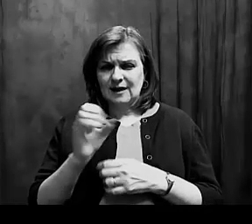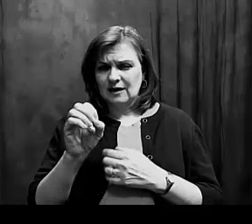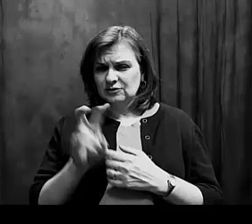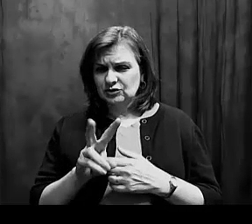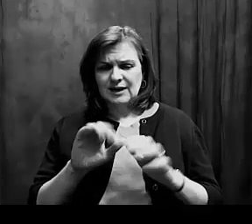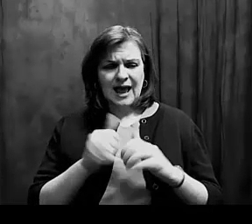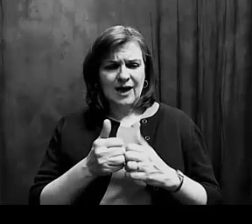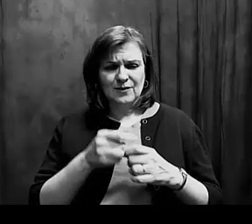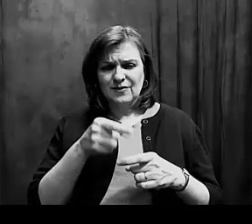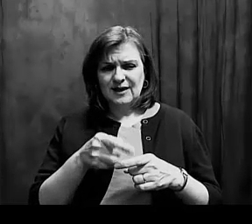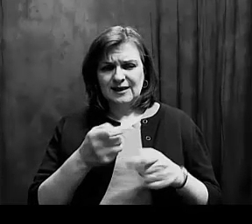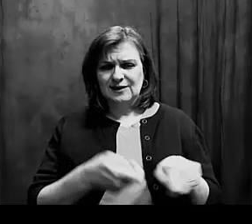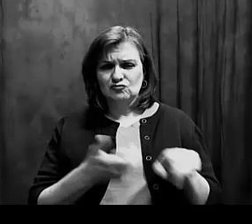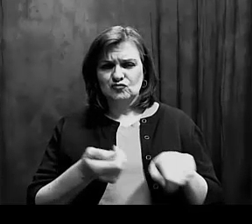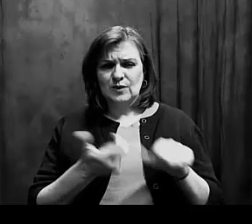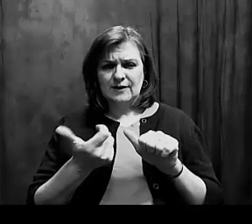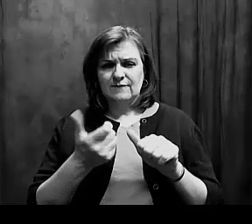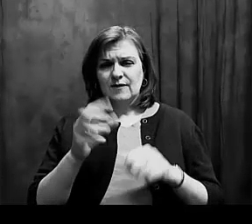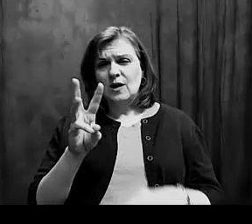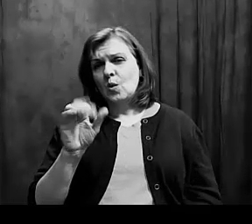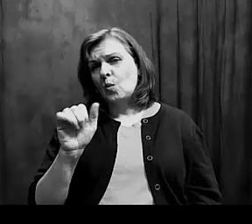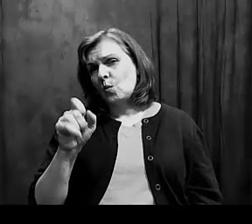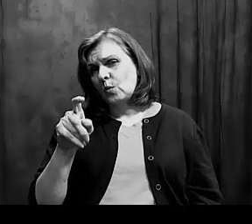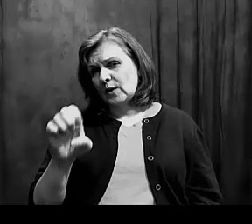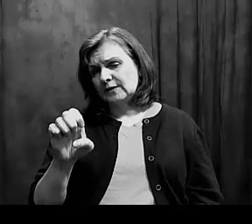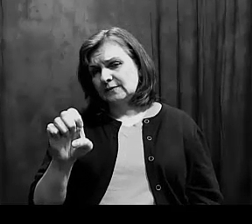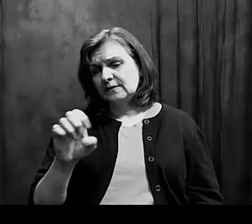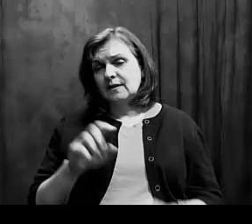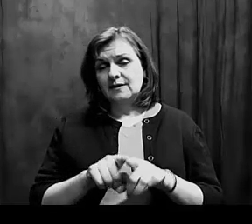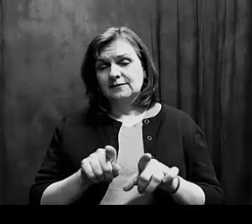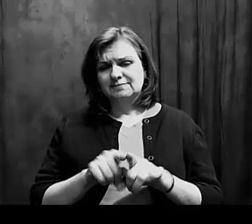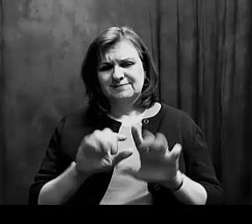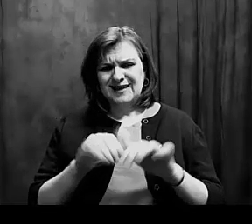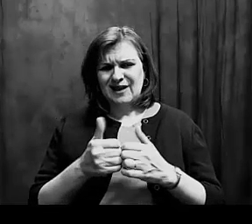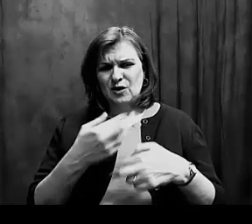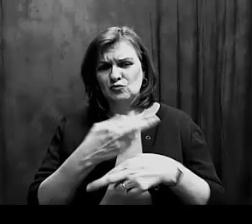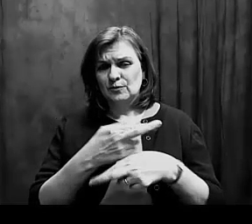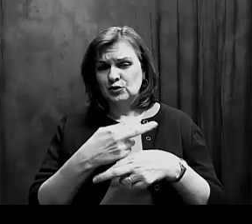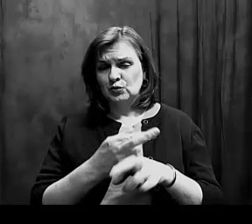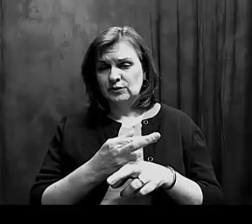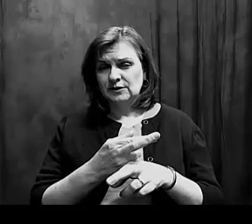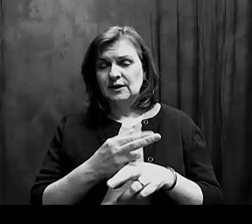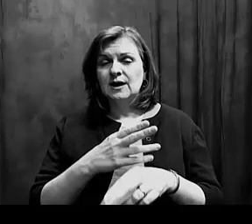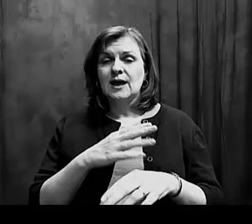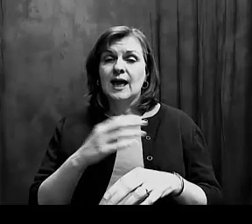how did they get oxygen? how do they get rid of waste? but you also need to think about